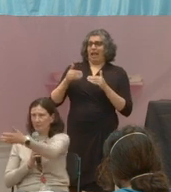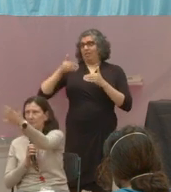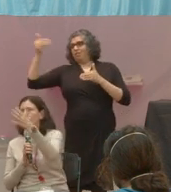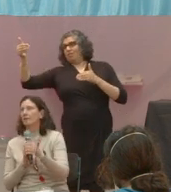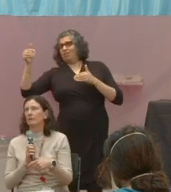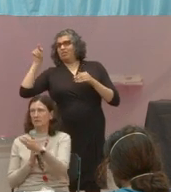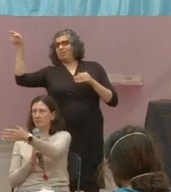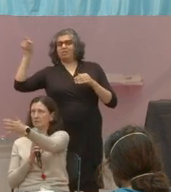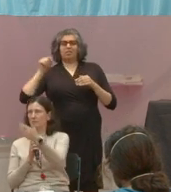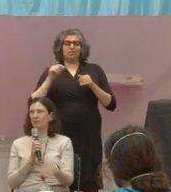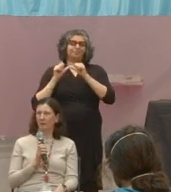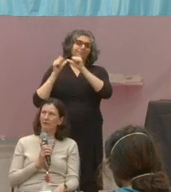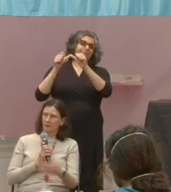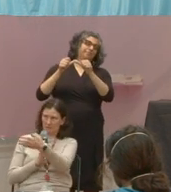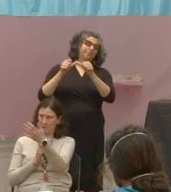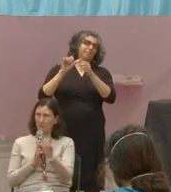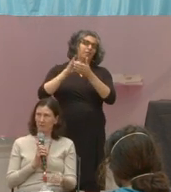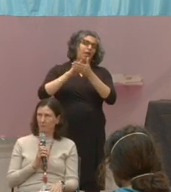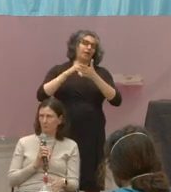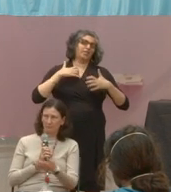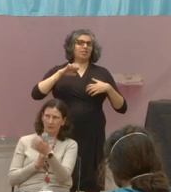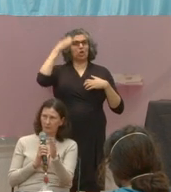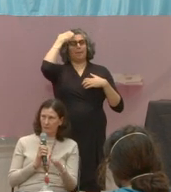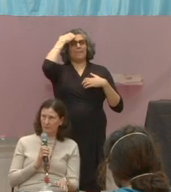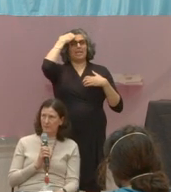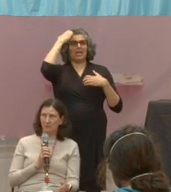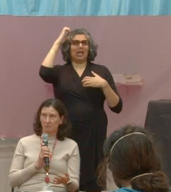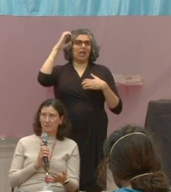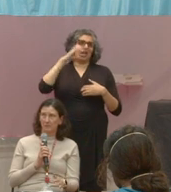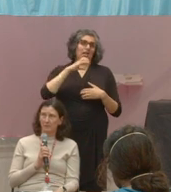you know, it continues the European colonialist histories.